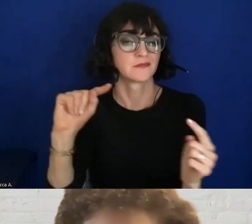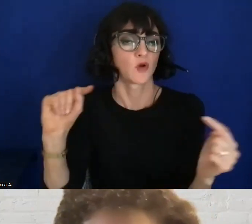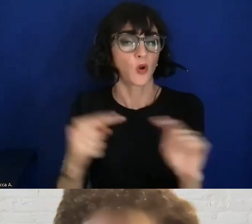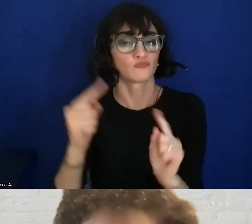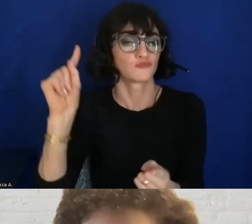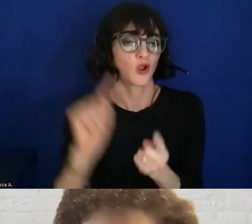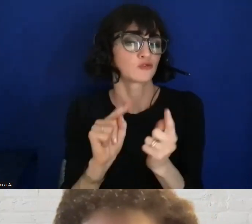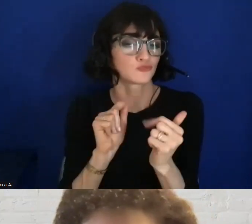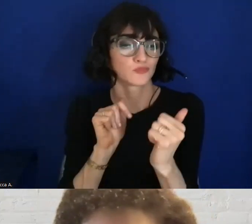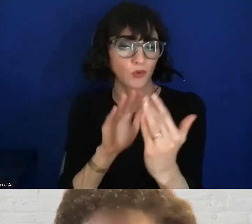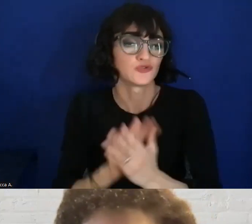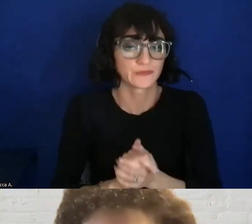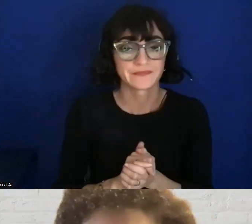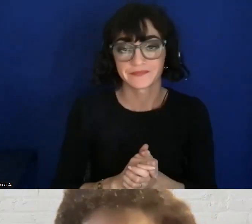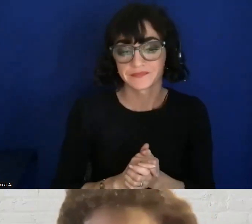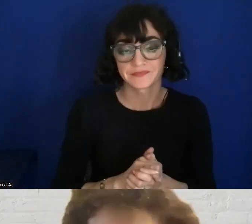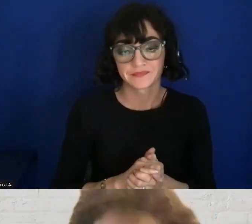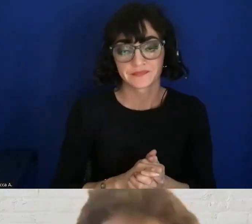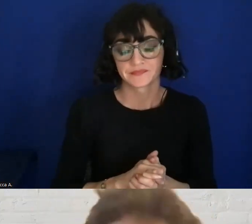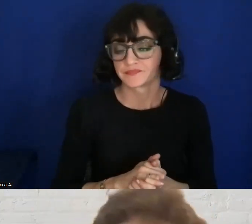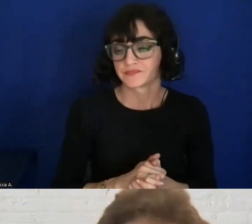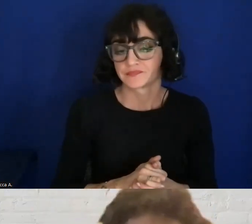okay